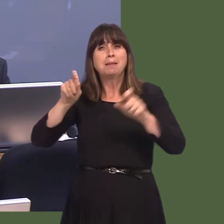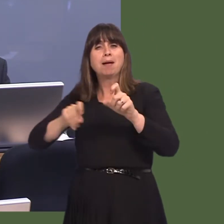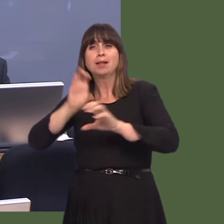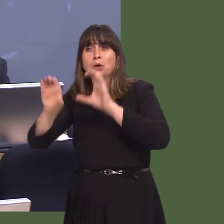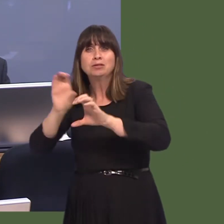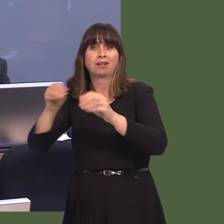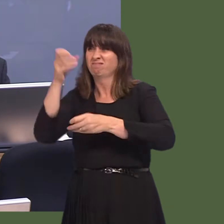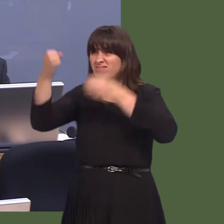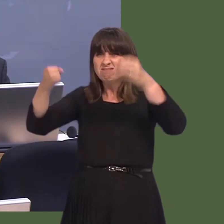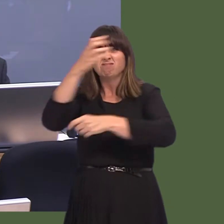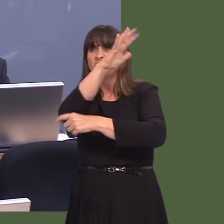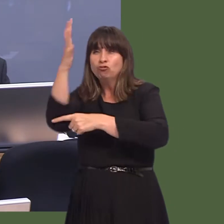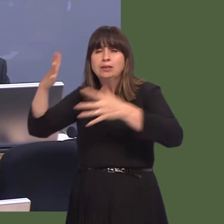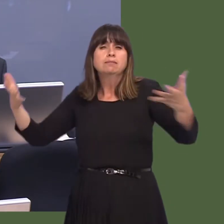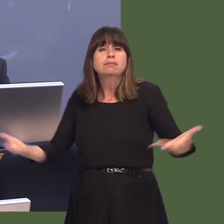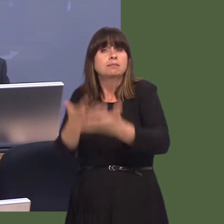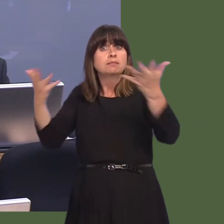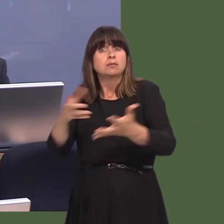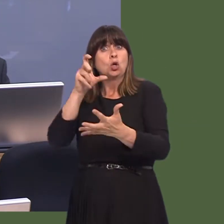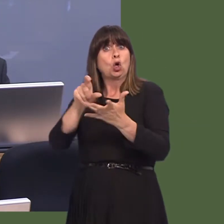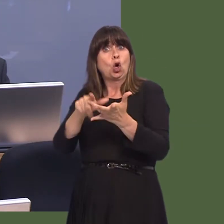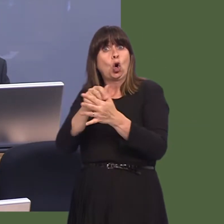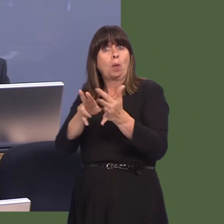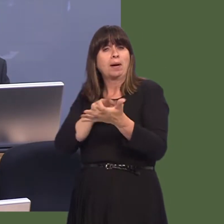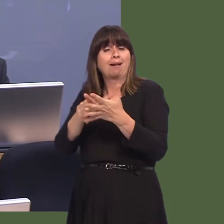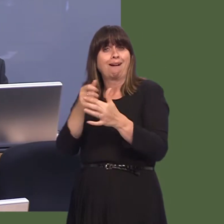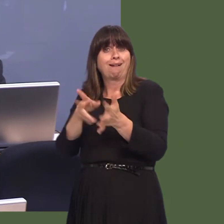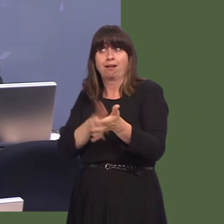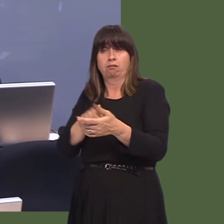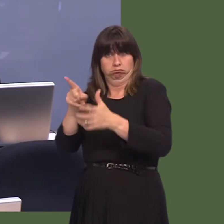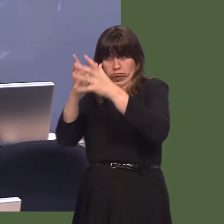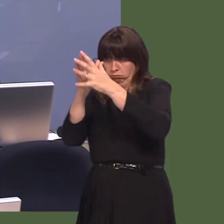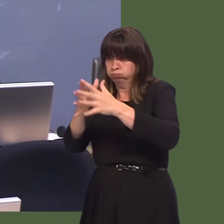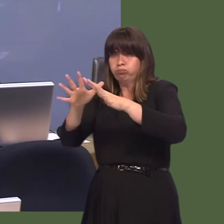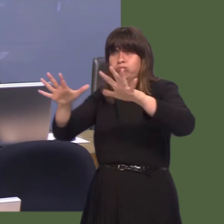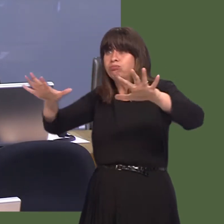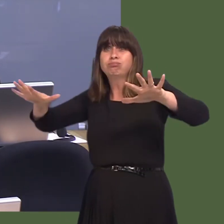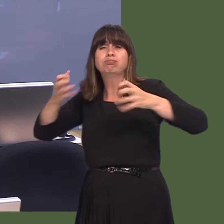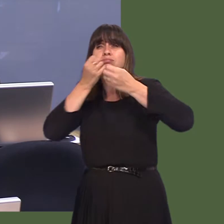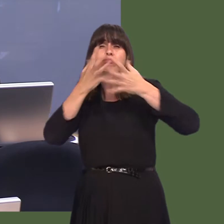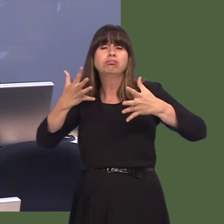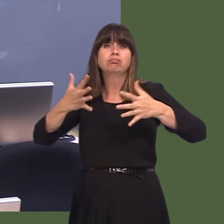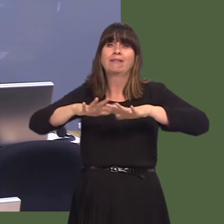Do you agree with me that access to really pleasant green areas can be inside the city as well as just surrounding it?